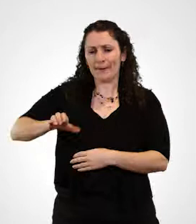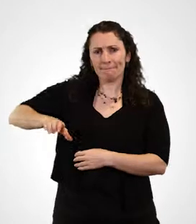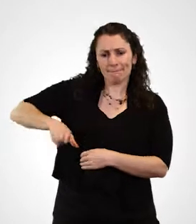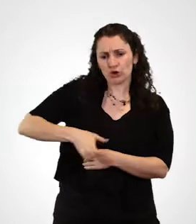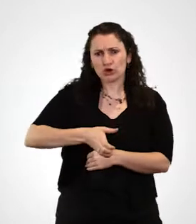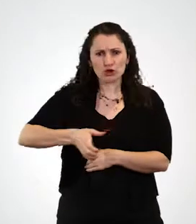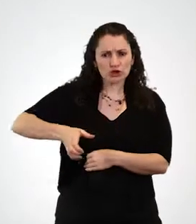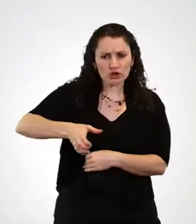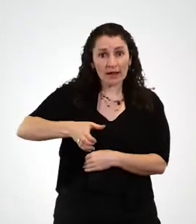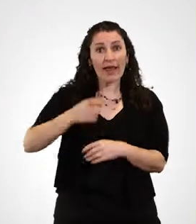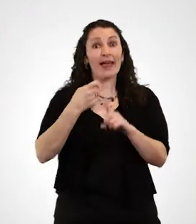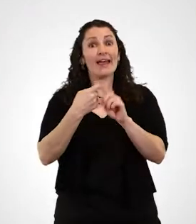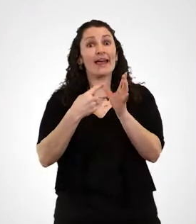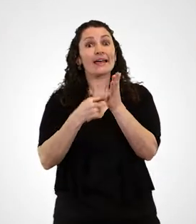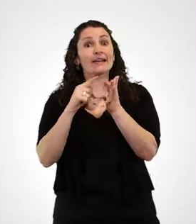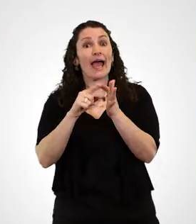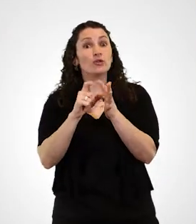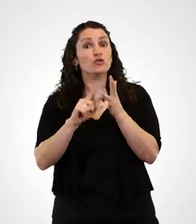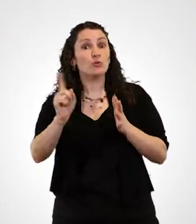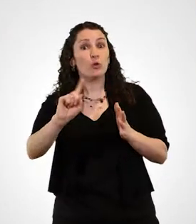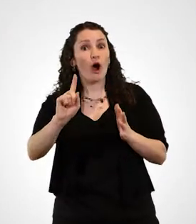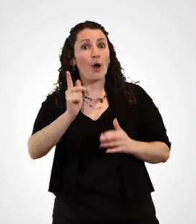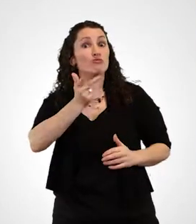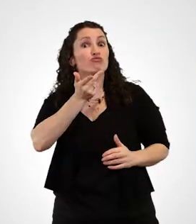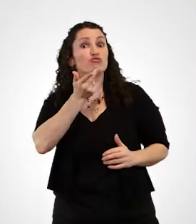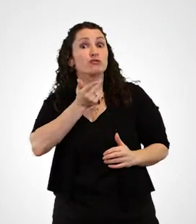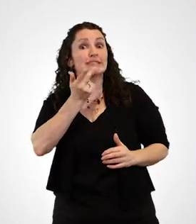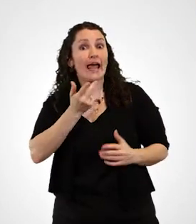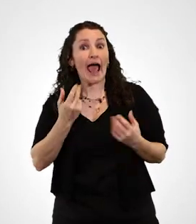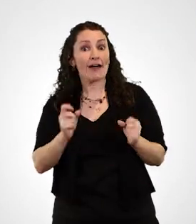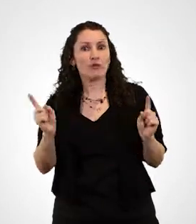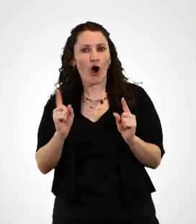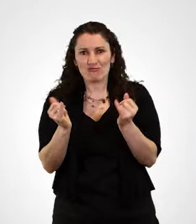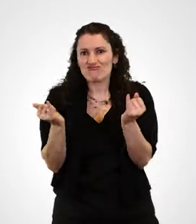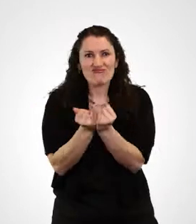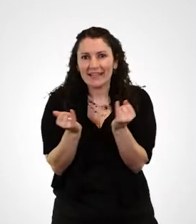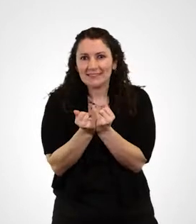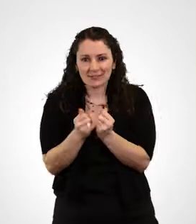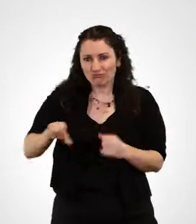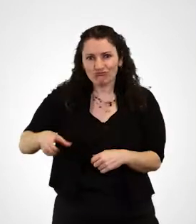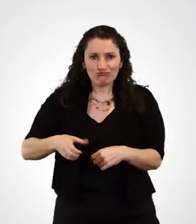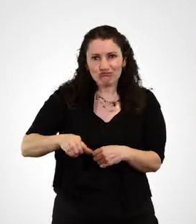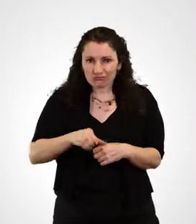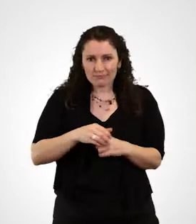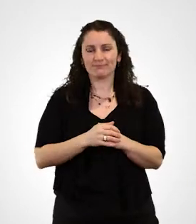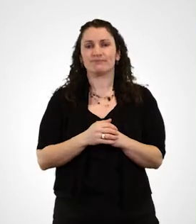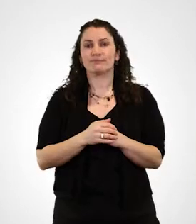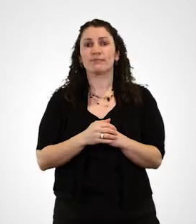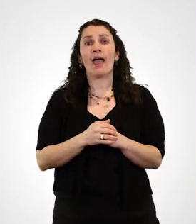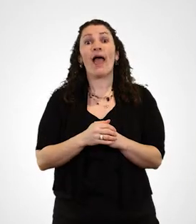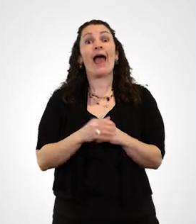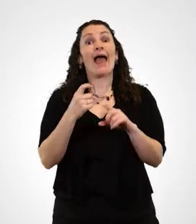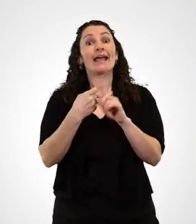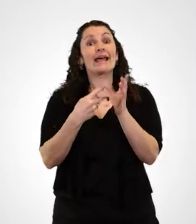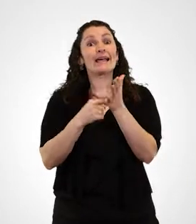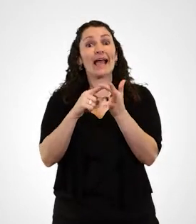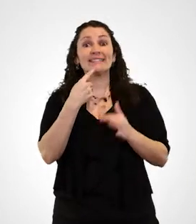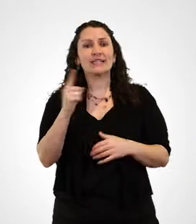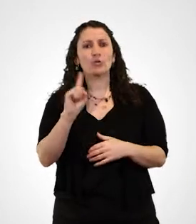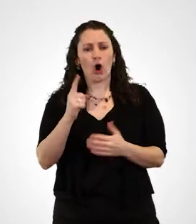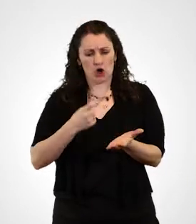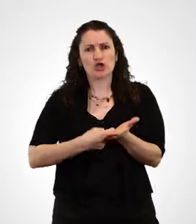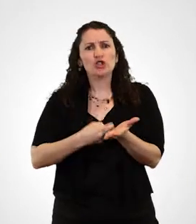and she pretended to have a race and she said "rrr", "rrr", "rrr"